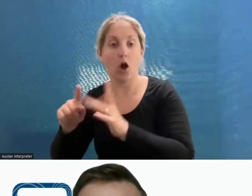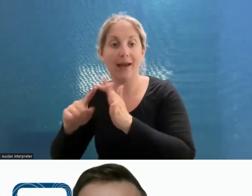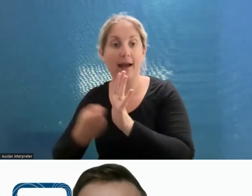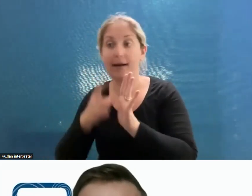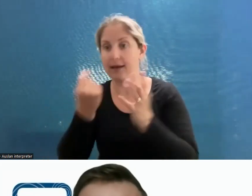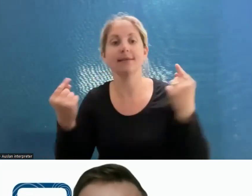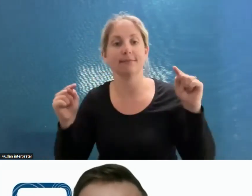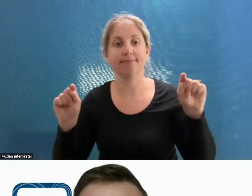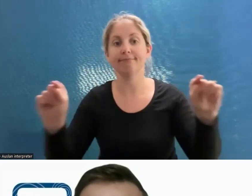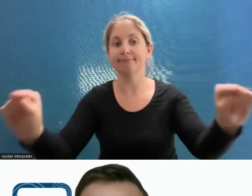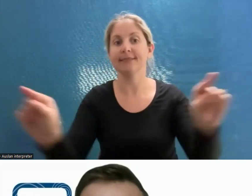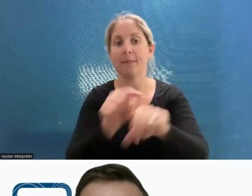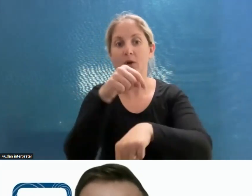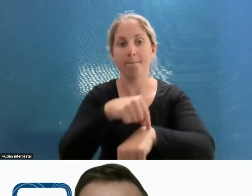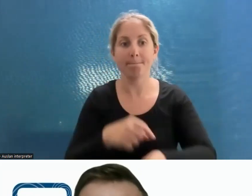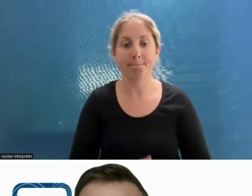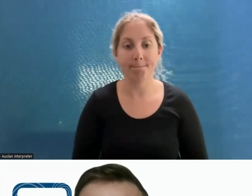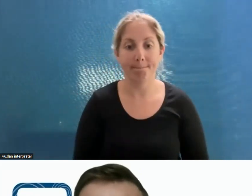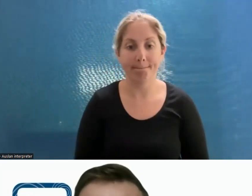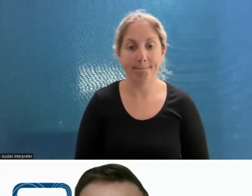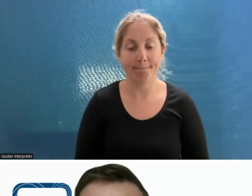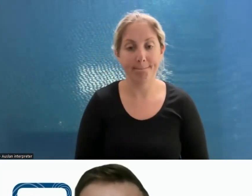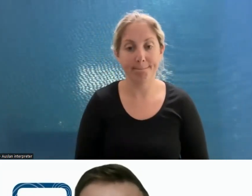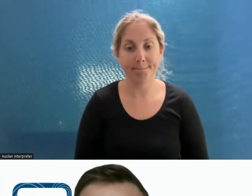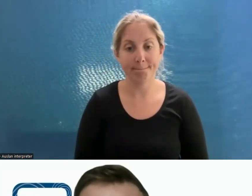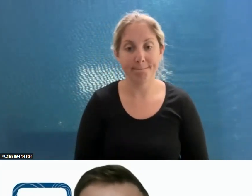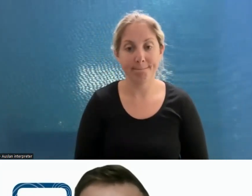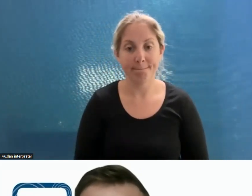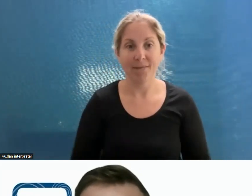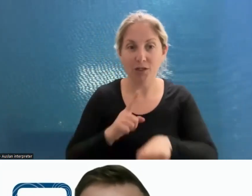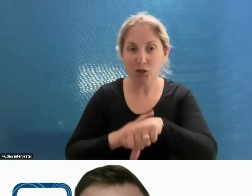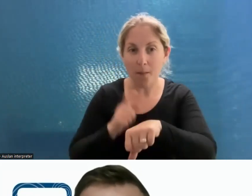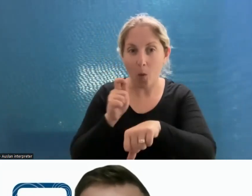Sifa: We are almost out of time for questions.